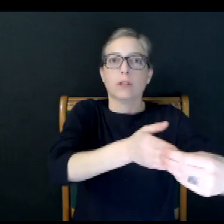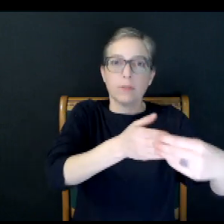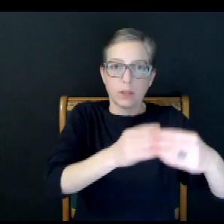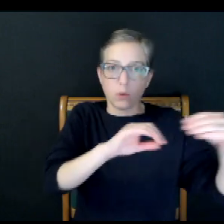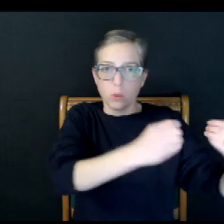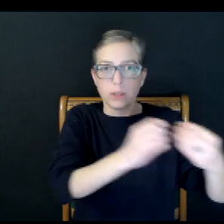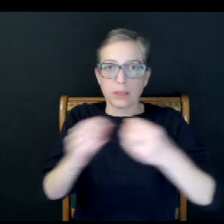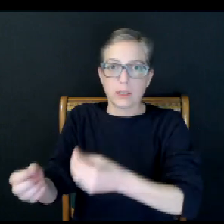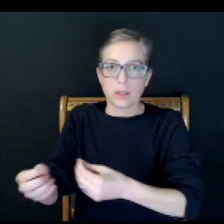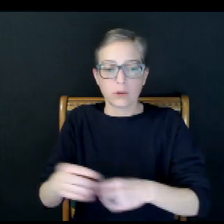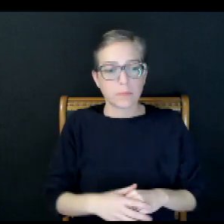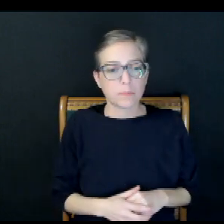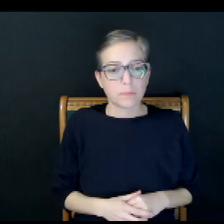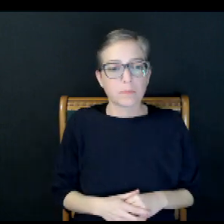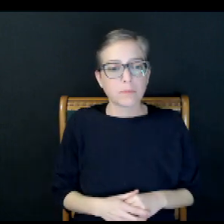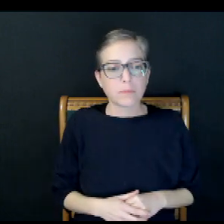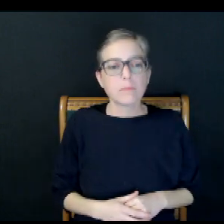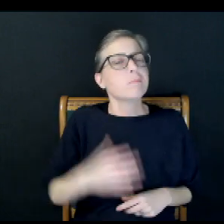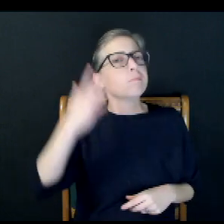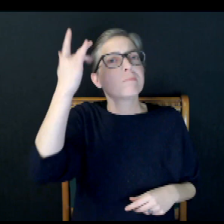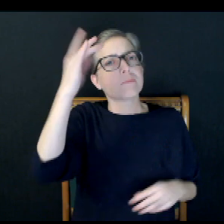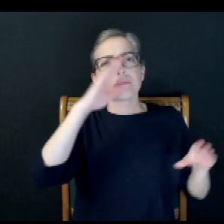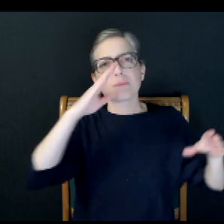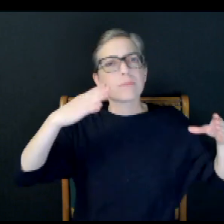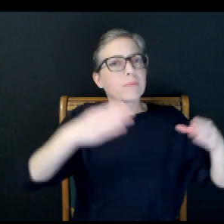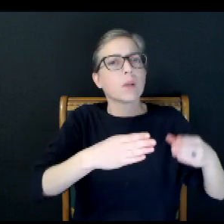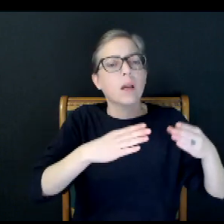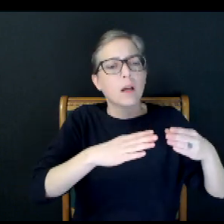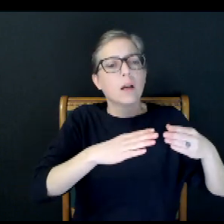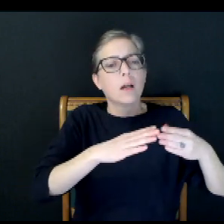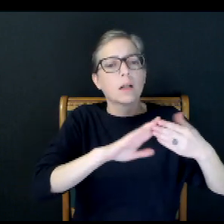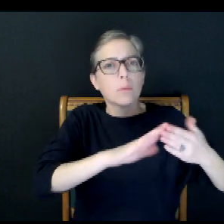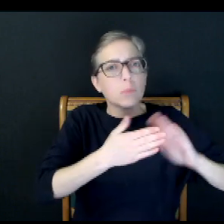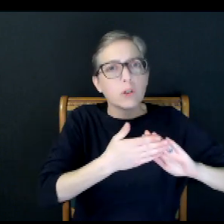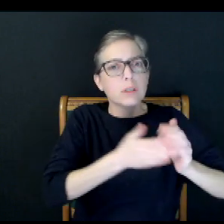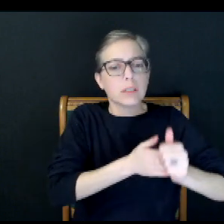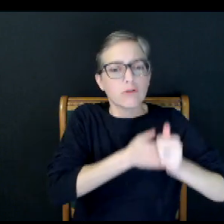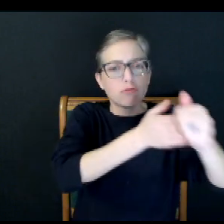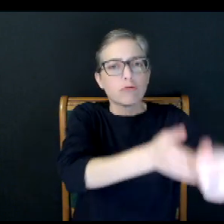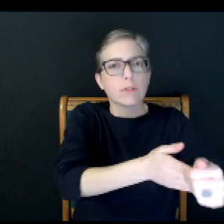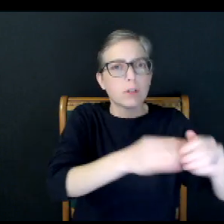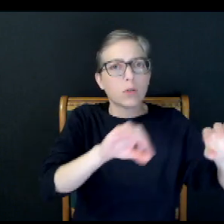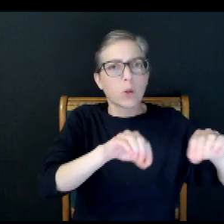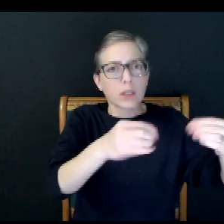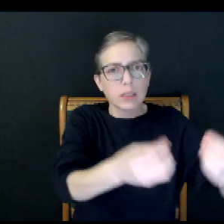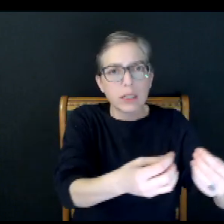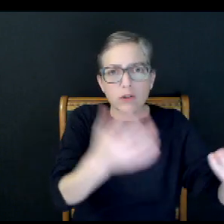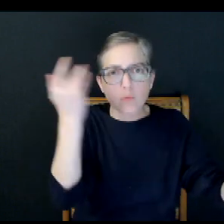But why did we focus on community driven organizations while with a disability